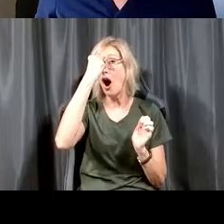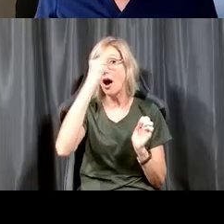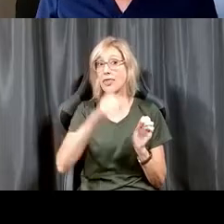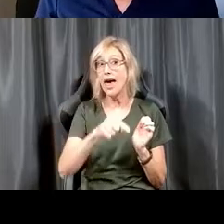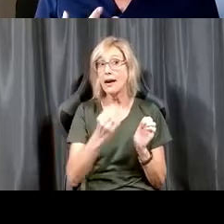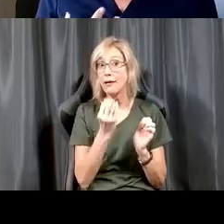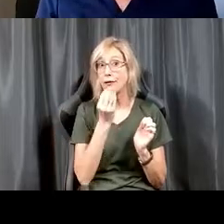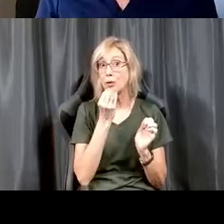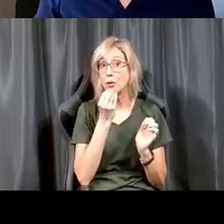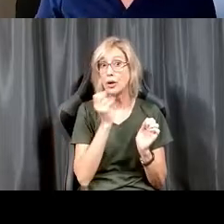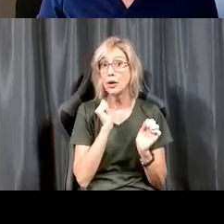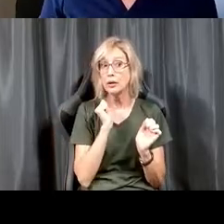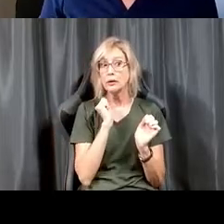Maybe they 're fearful of foods.